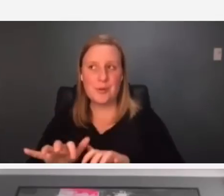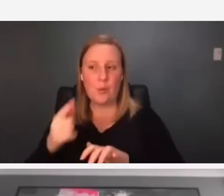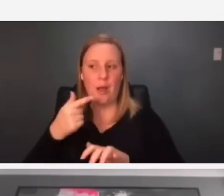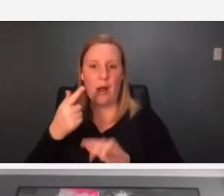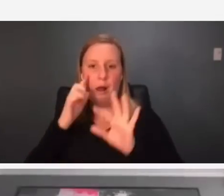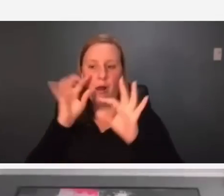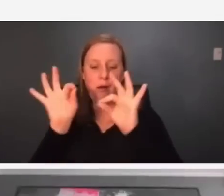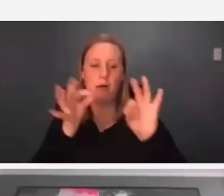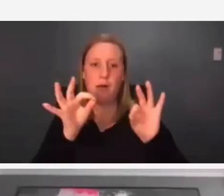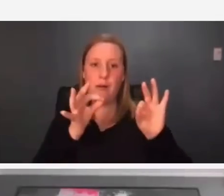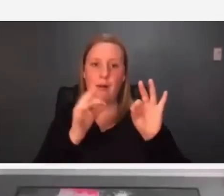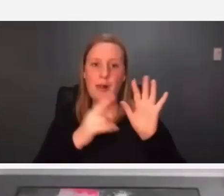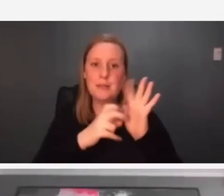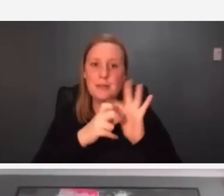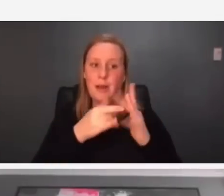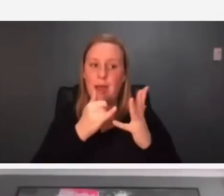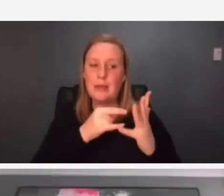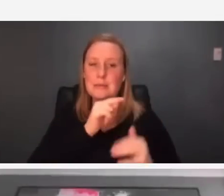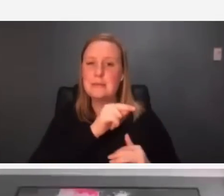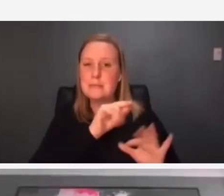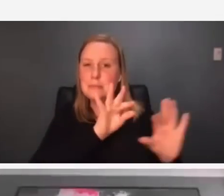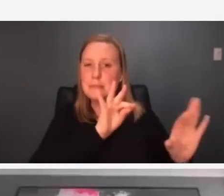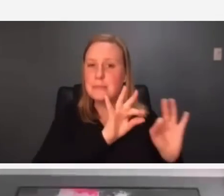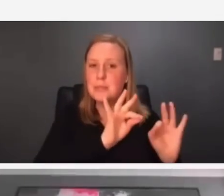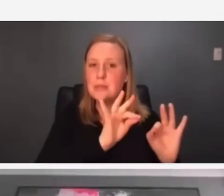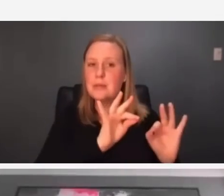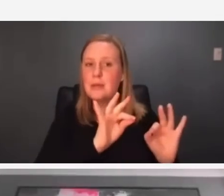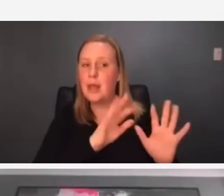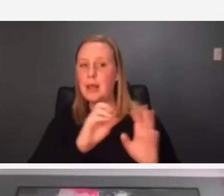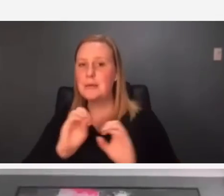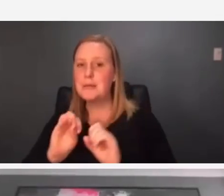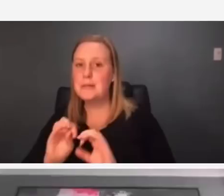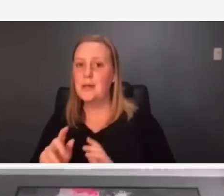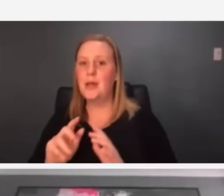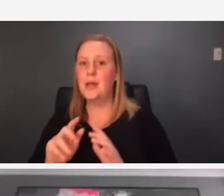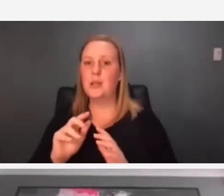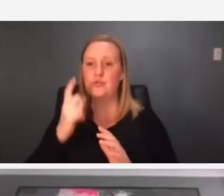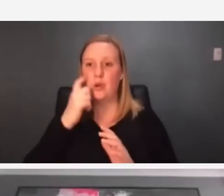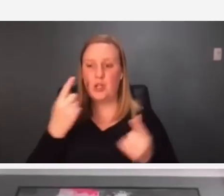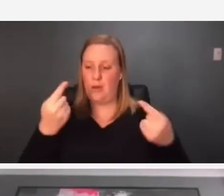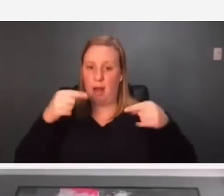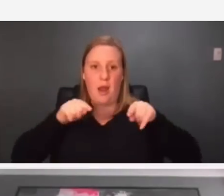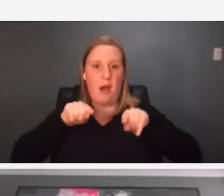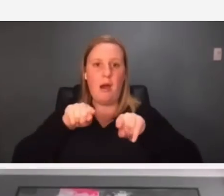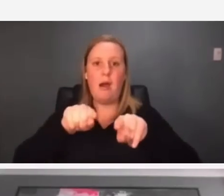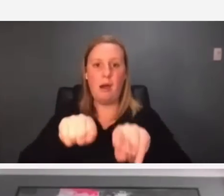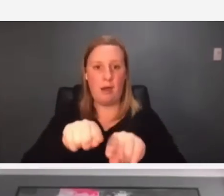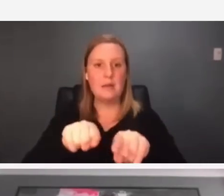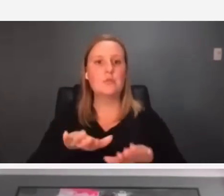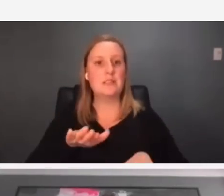put together and looking for opportunities to align things where we can. Even with our interim amendments to legislation